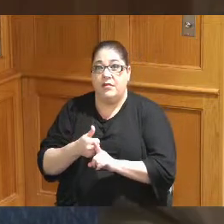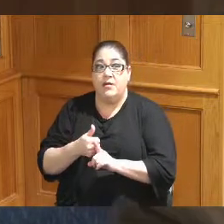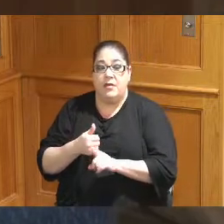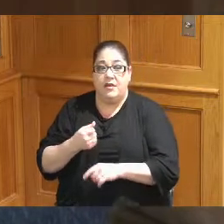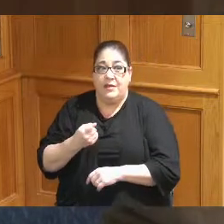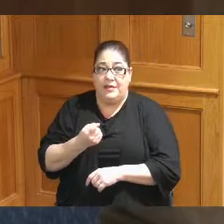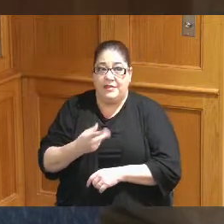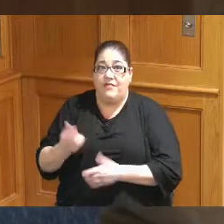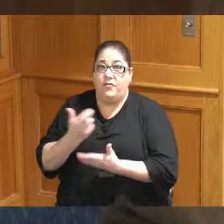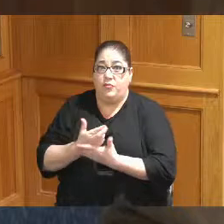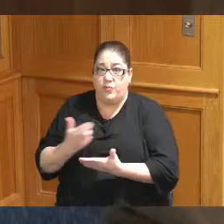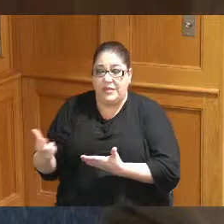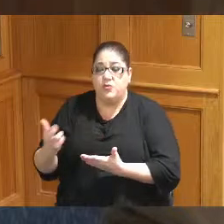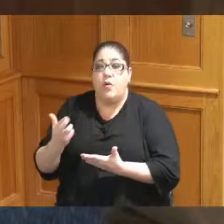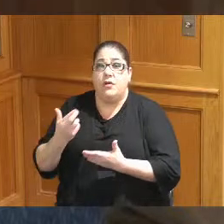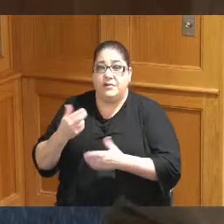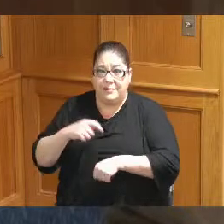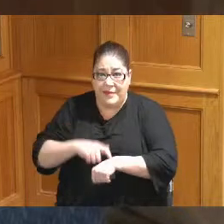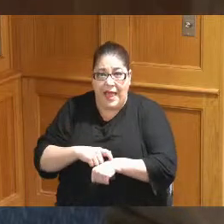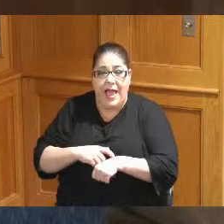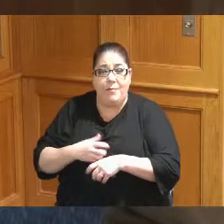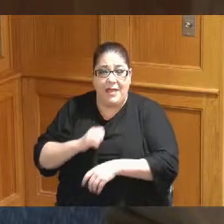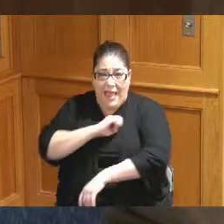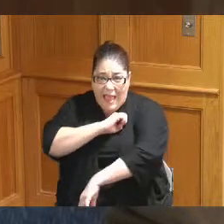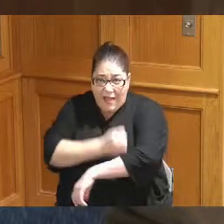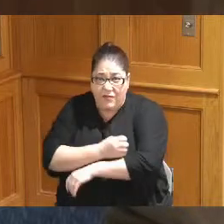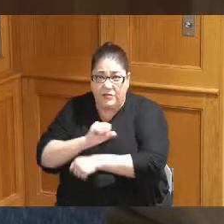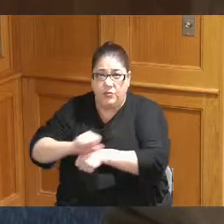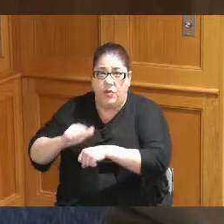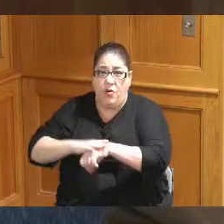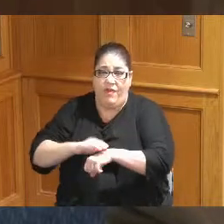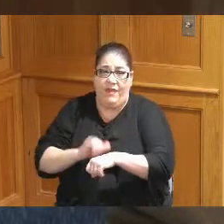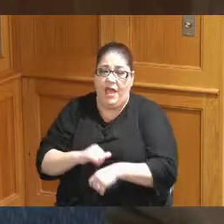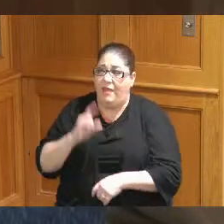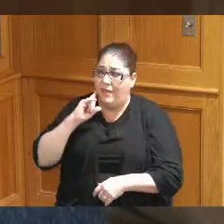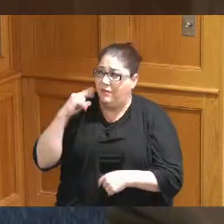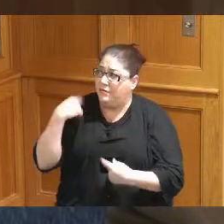resource and some effort and some time to get all that done this has been probably I don't know four